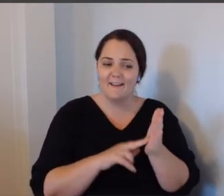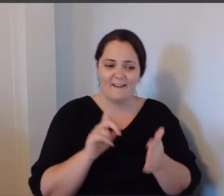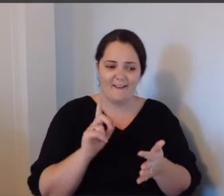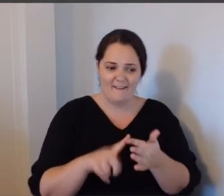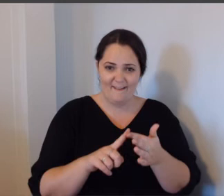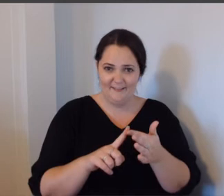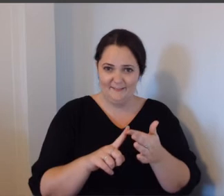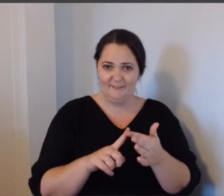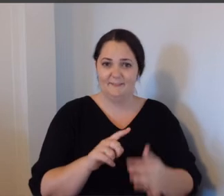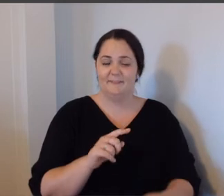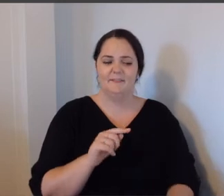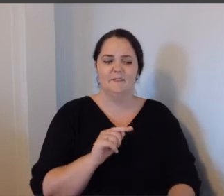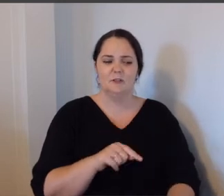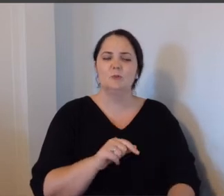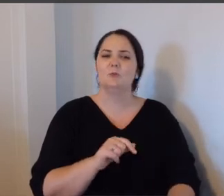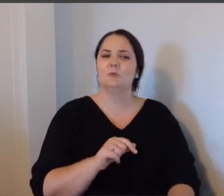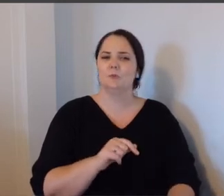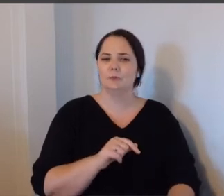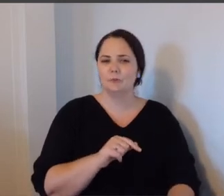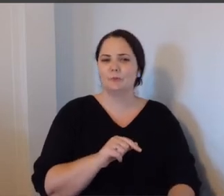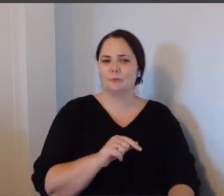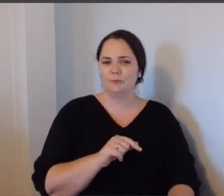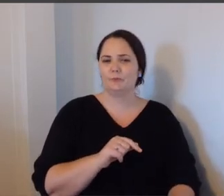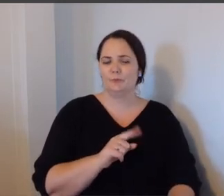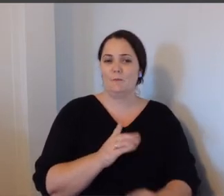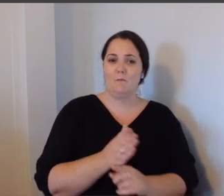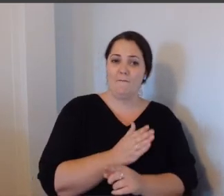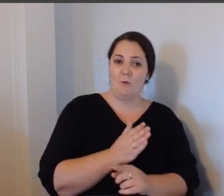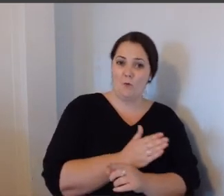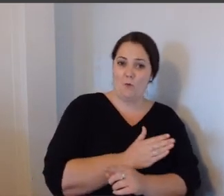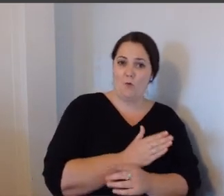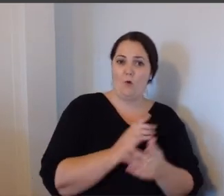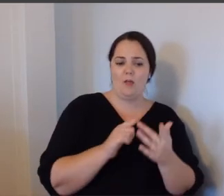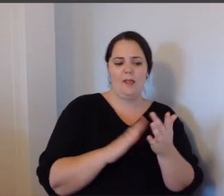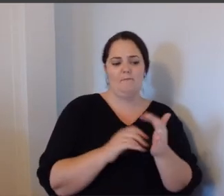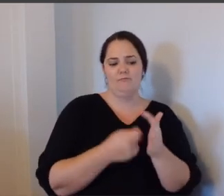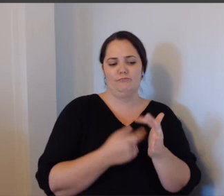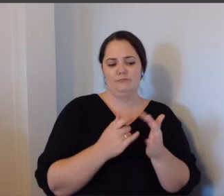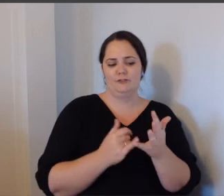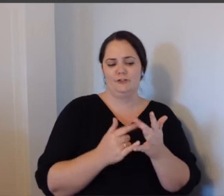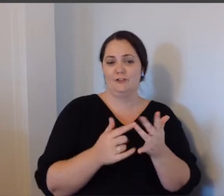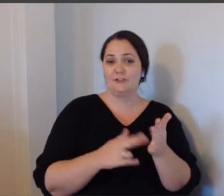French Impressionists and Post-Impressionists were to contemporary critics. So another way of thinking